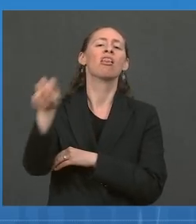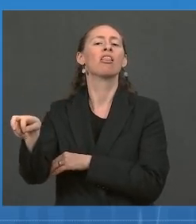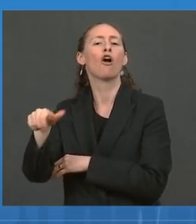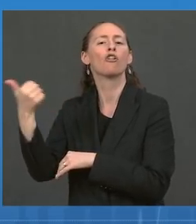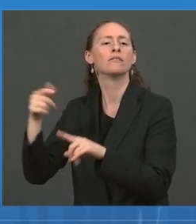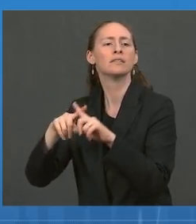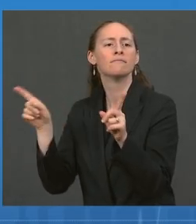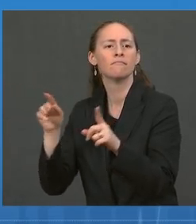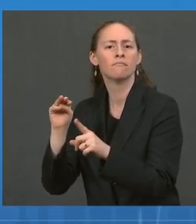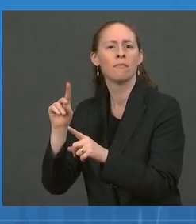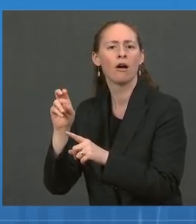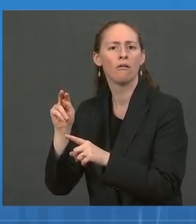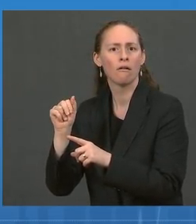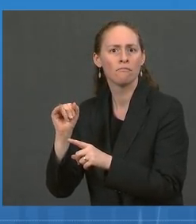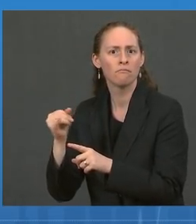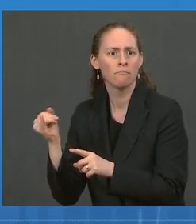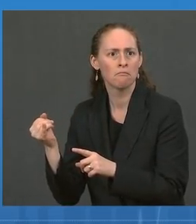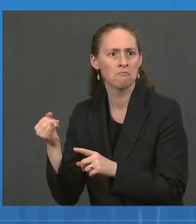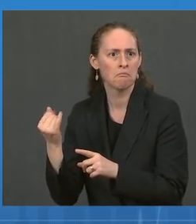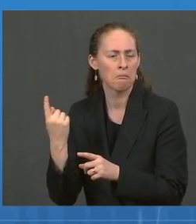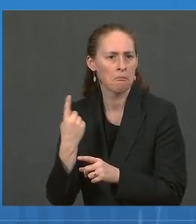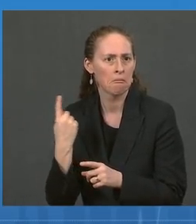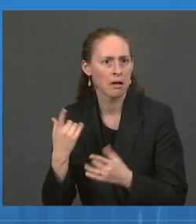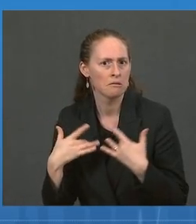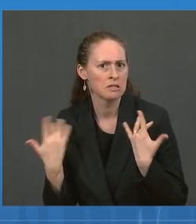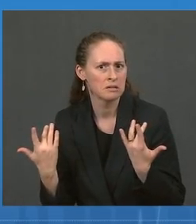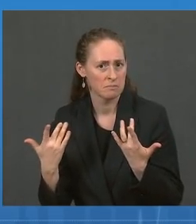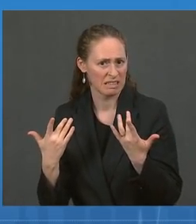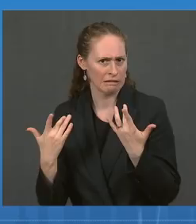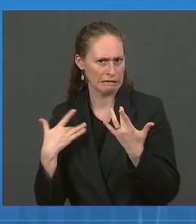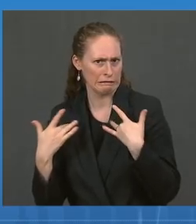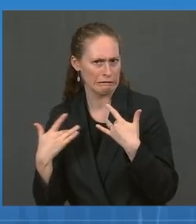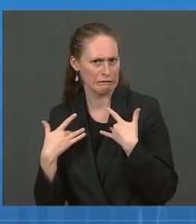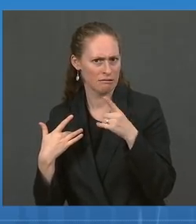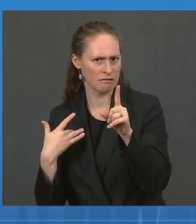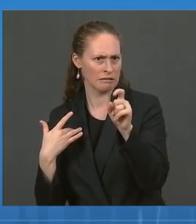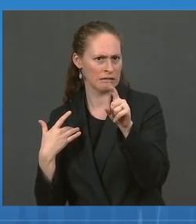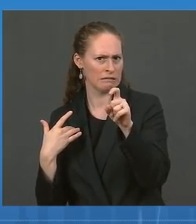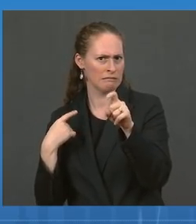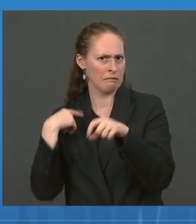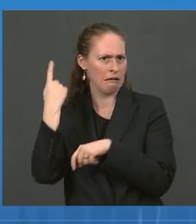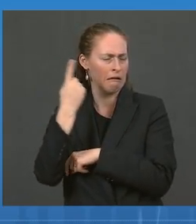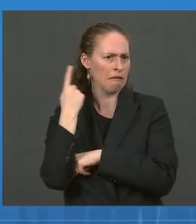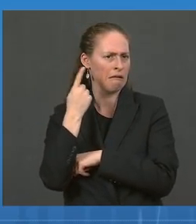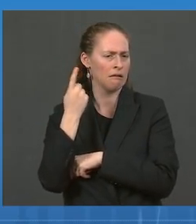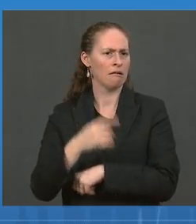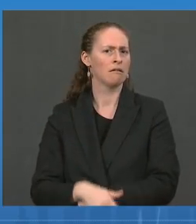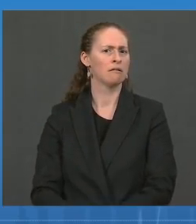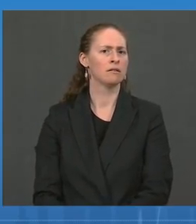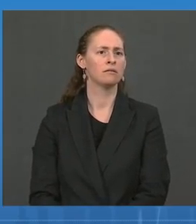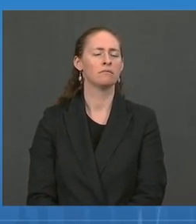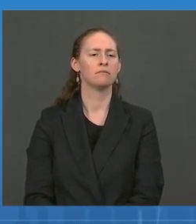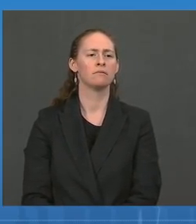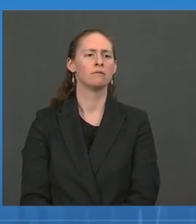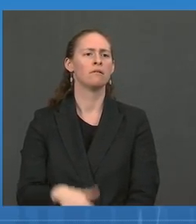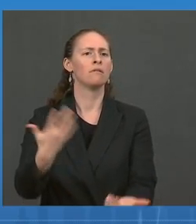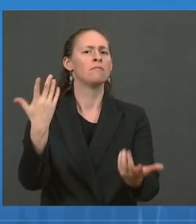as far as that's concerned, and also an update on what you're seeing as far as long-term effects on those who have had COVID